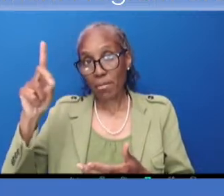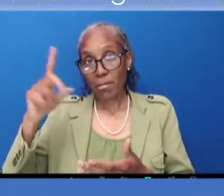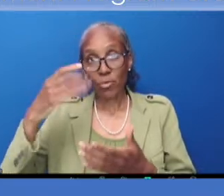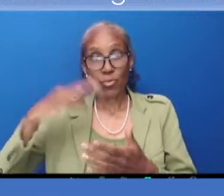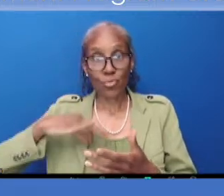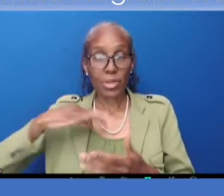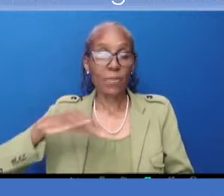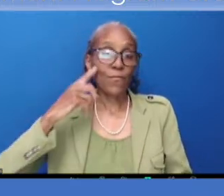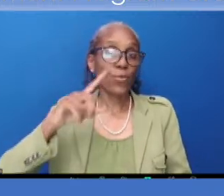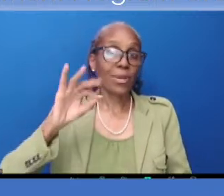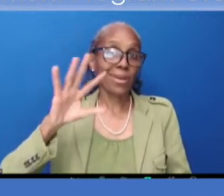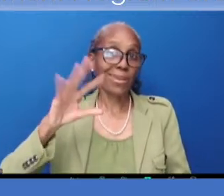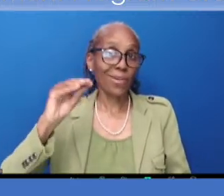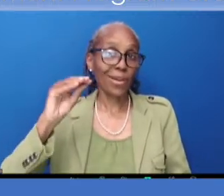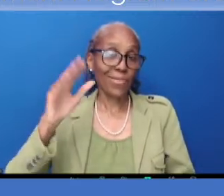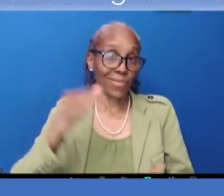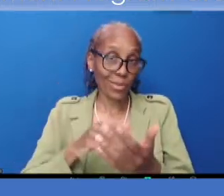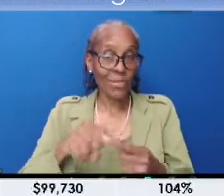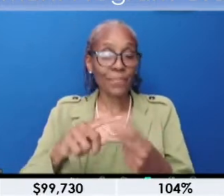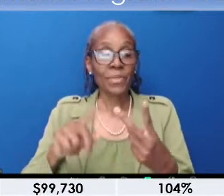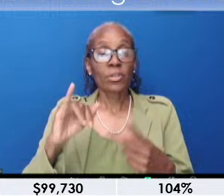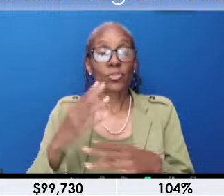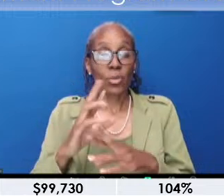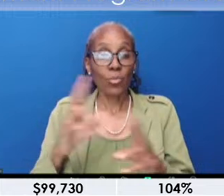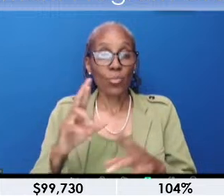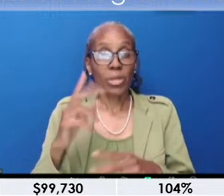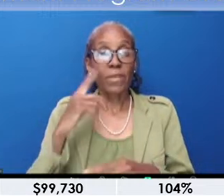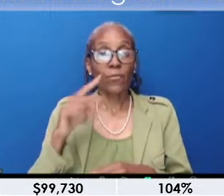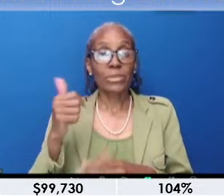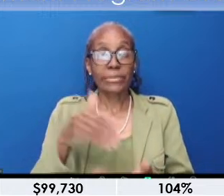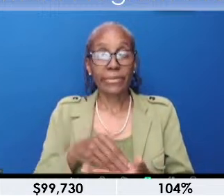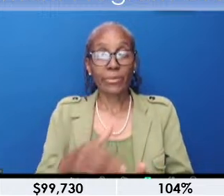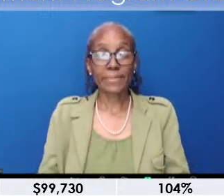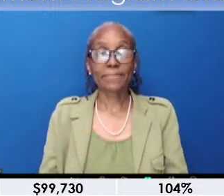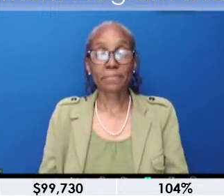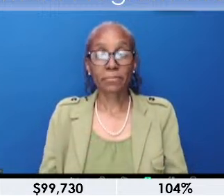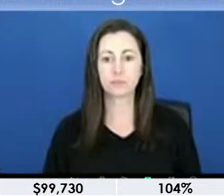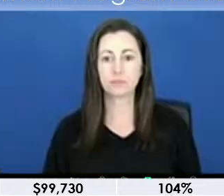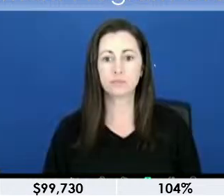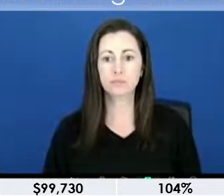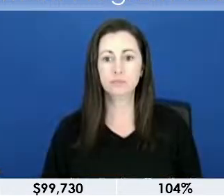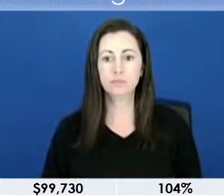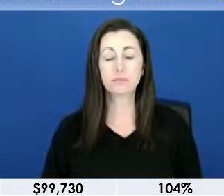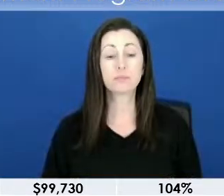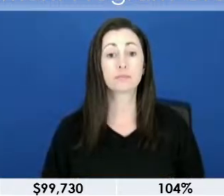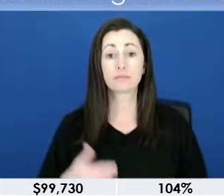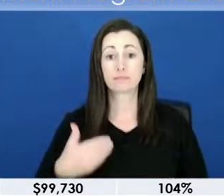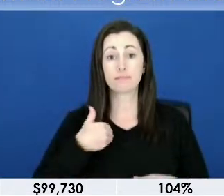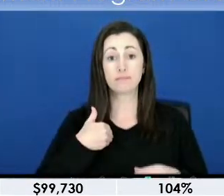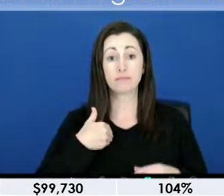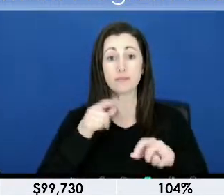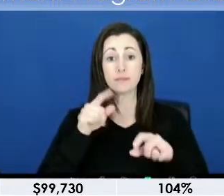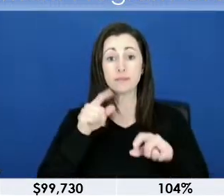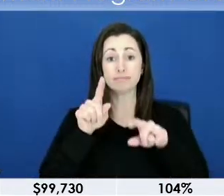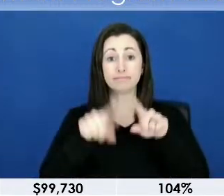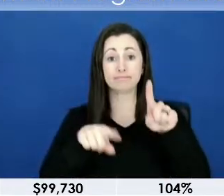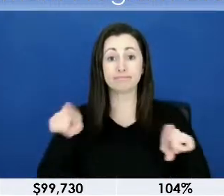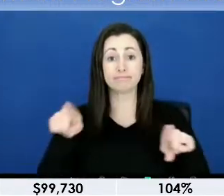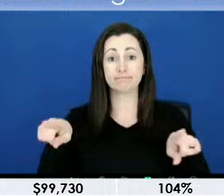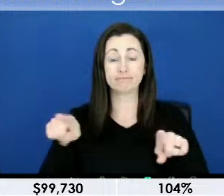CREDIT OF 52,000 FEDERAL BONDING CREDITS AND JOB READY GRANTS OF